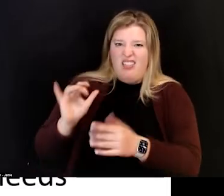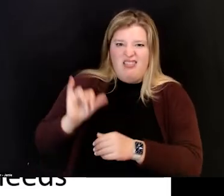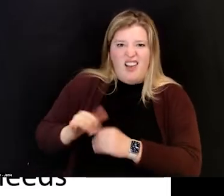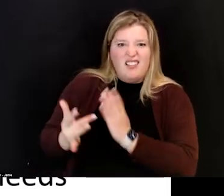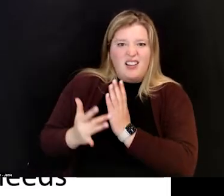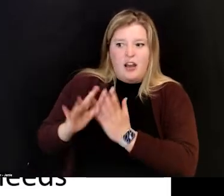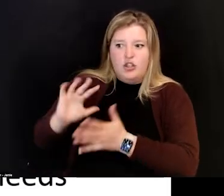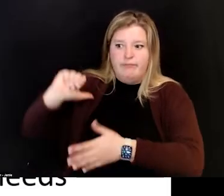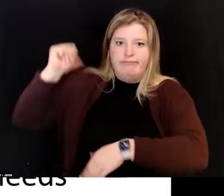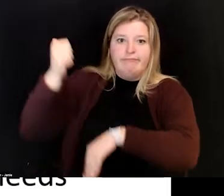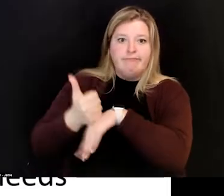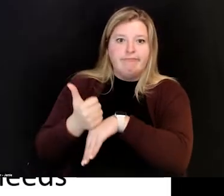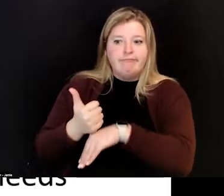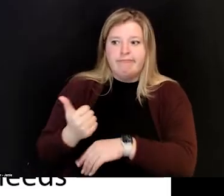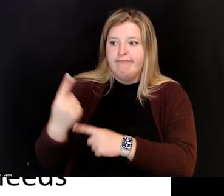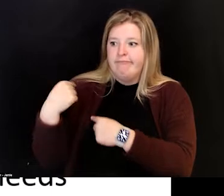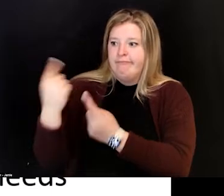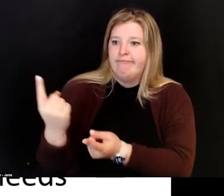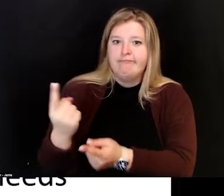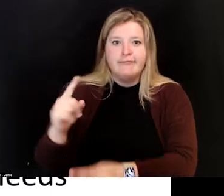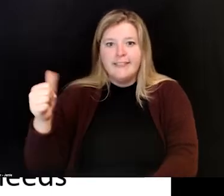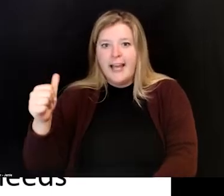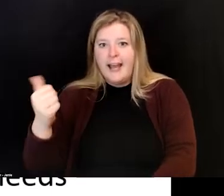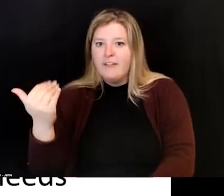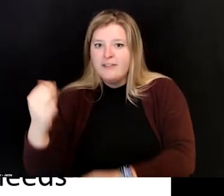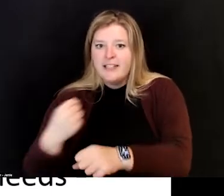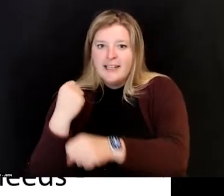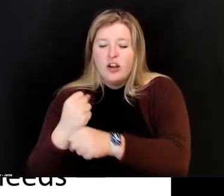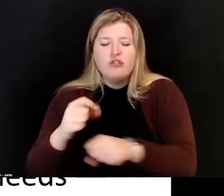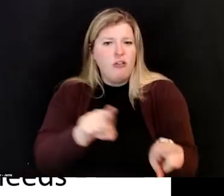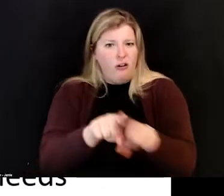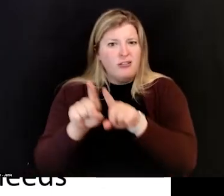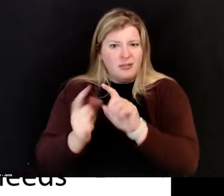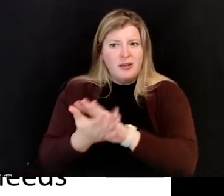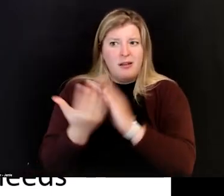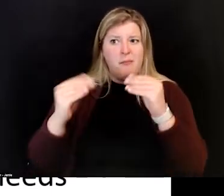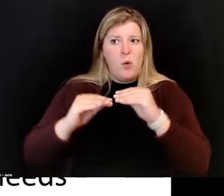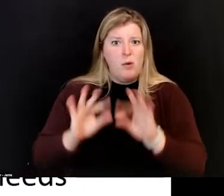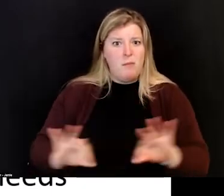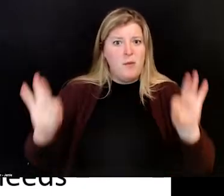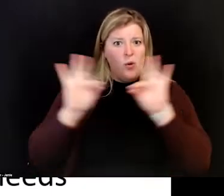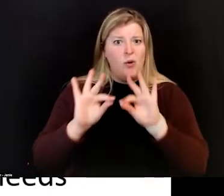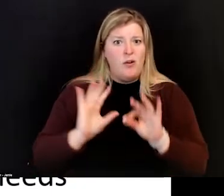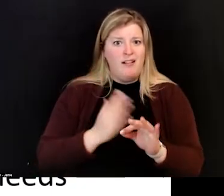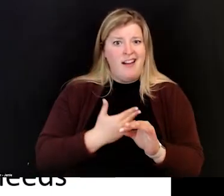or are in process of becoming increasingly important in our environments.